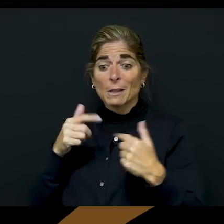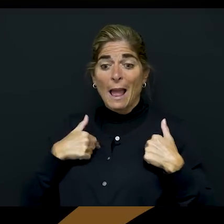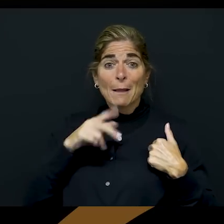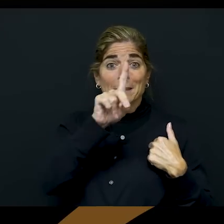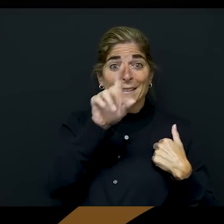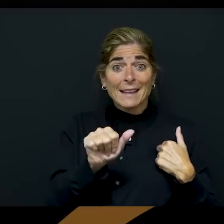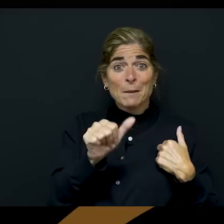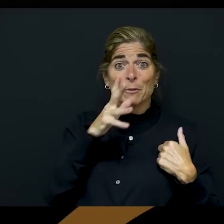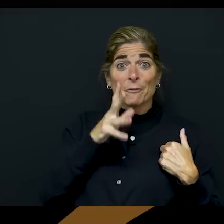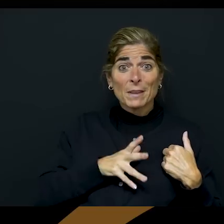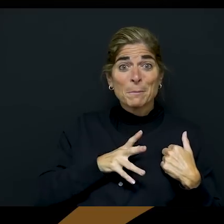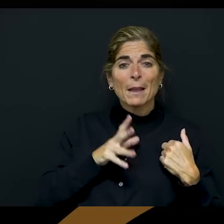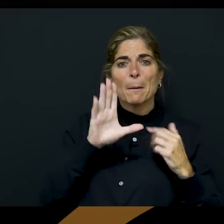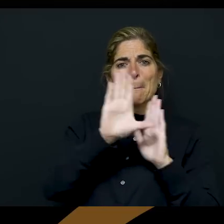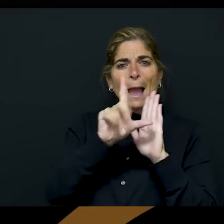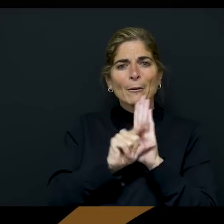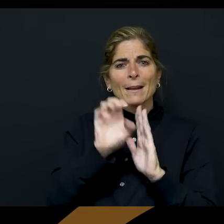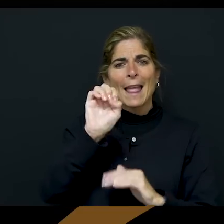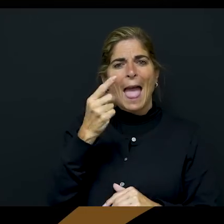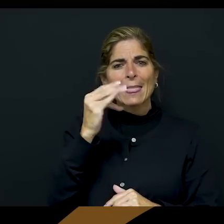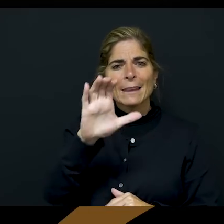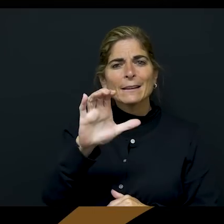And trust me, as a disabled female from an ethnic minority background,